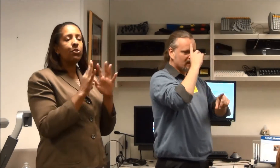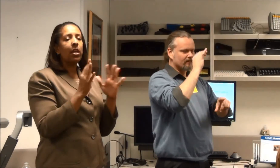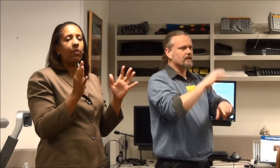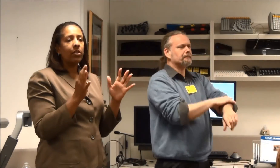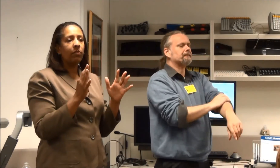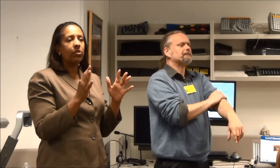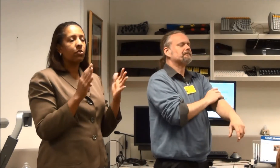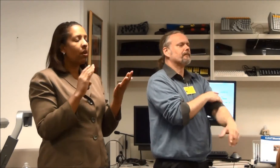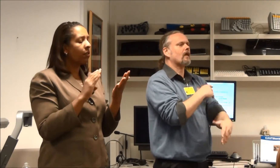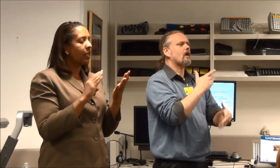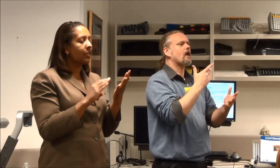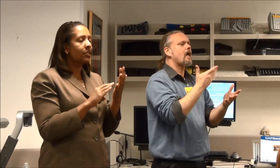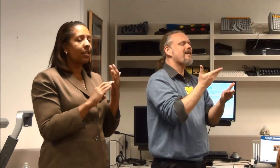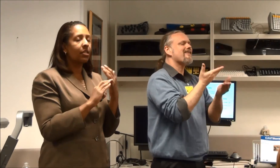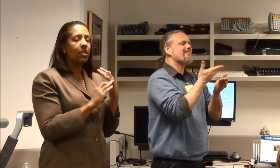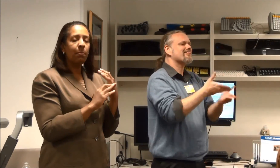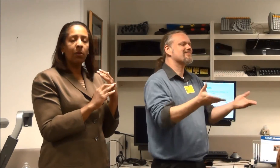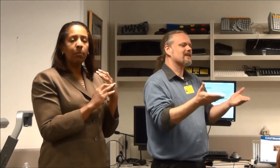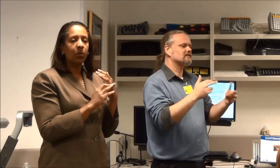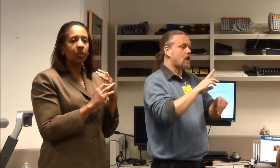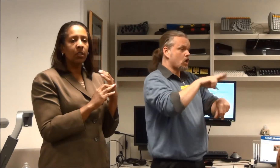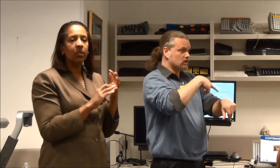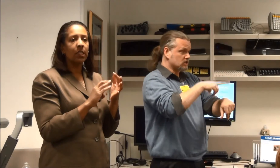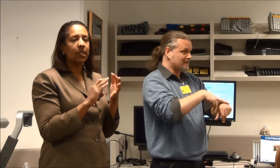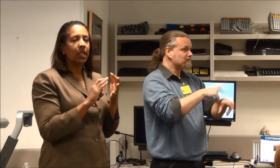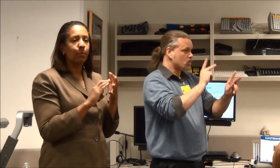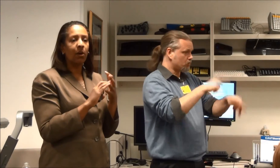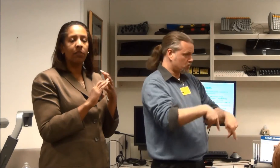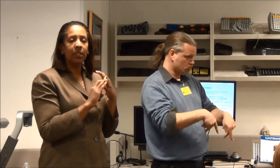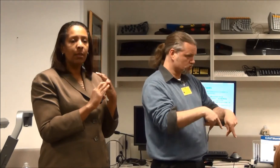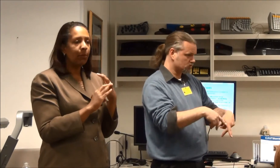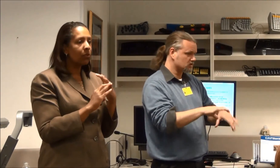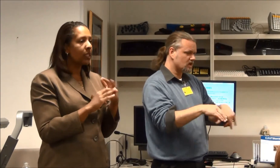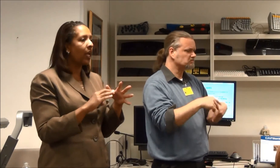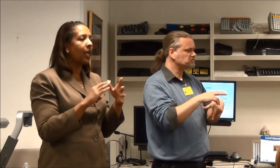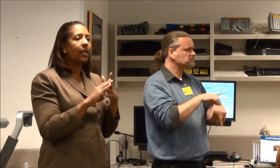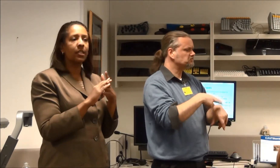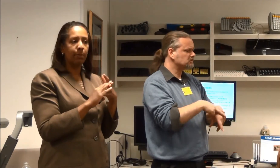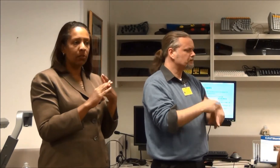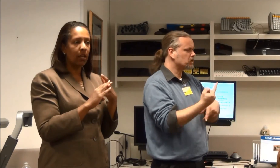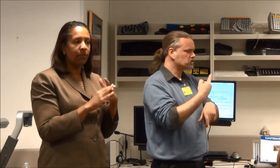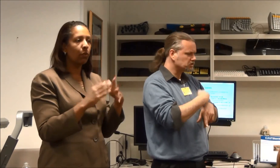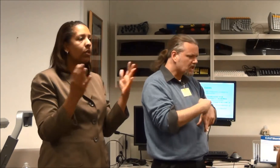Major life activities are things that the typical person does as part of a typical day in a typical life.